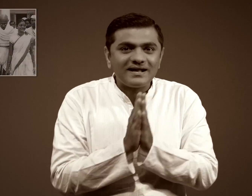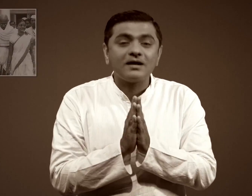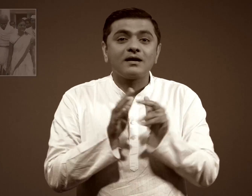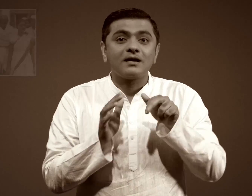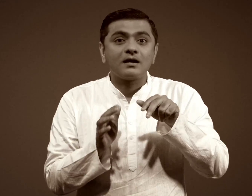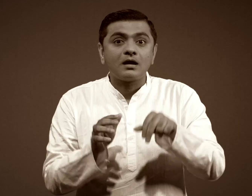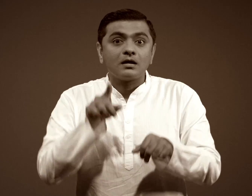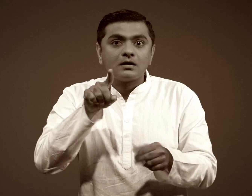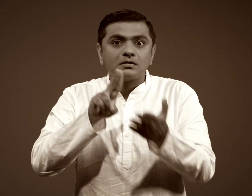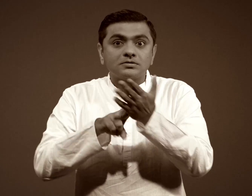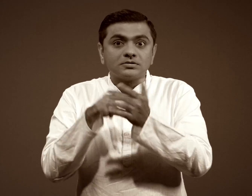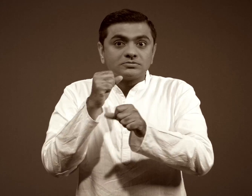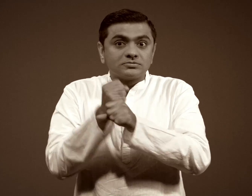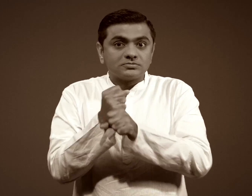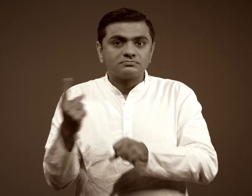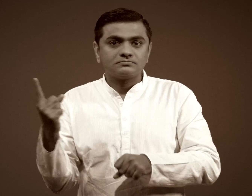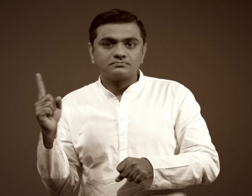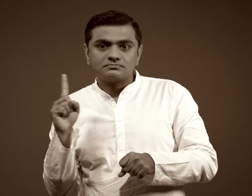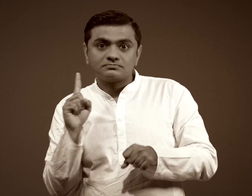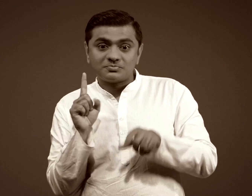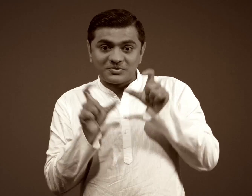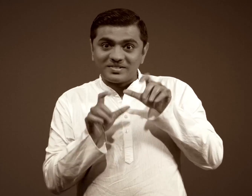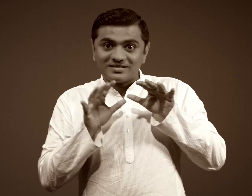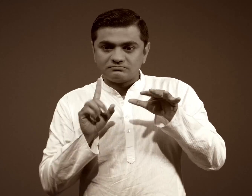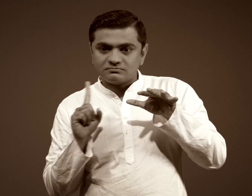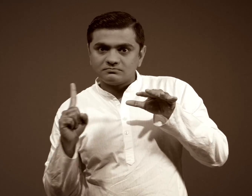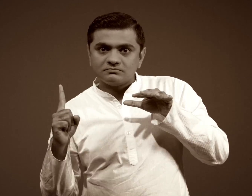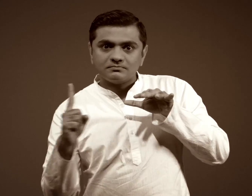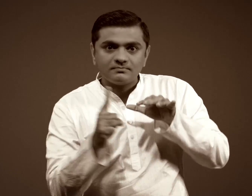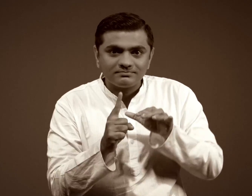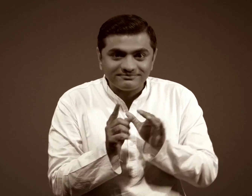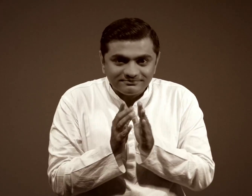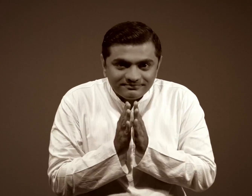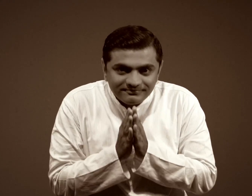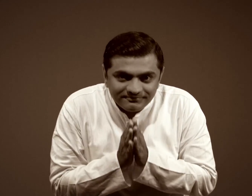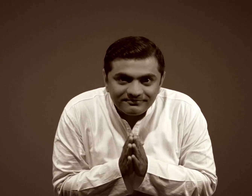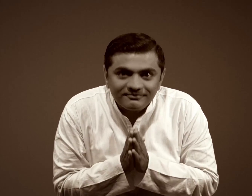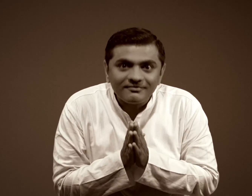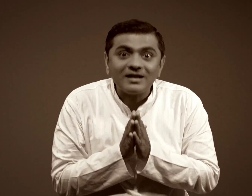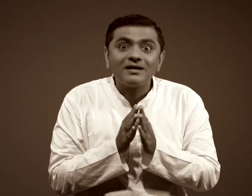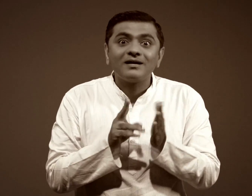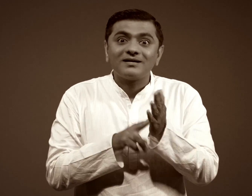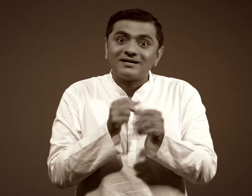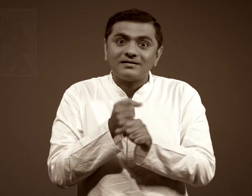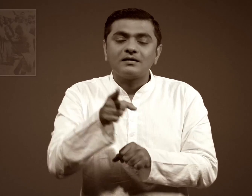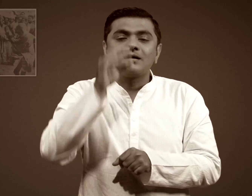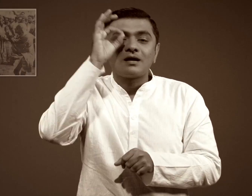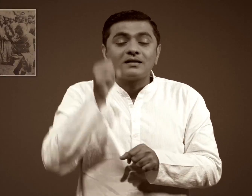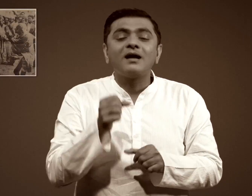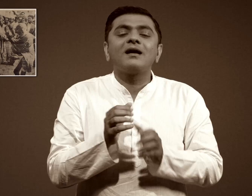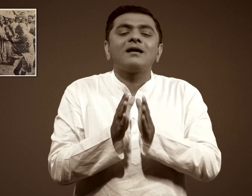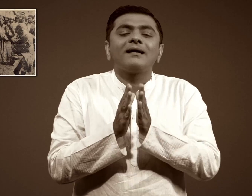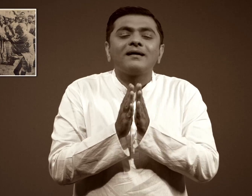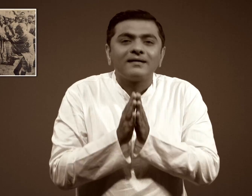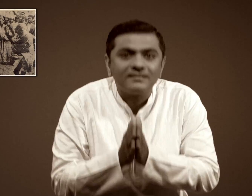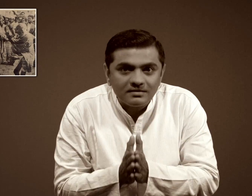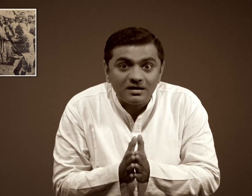Nathuram Godse emerged from the crowd, bowed to him and Gandhiji bowed him back.